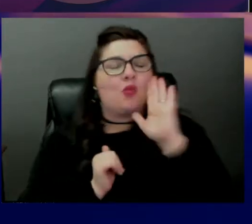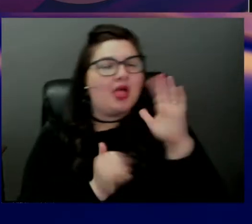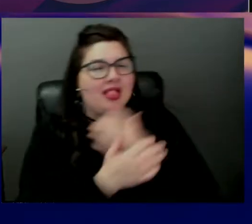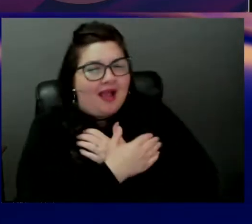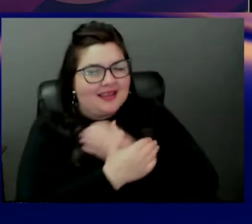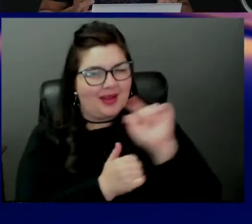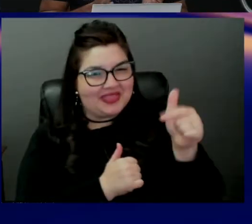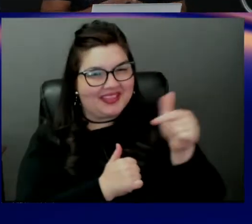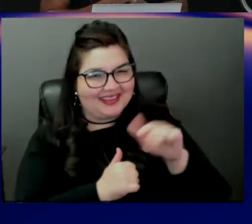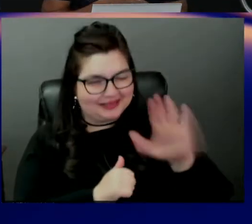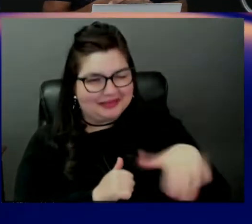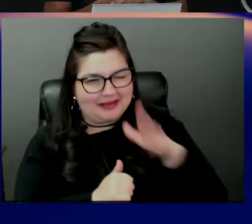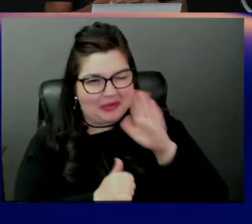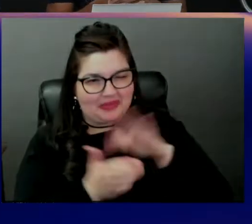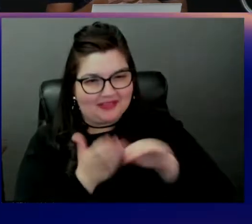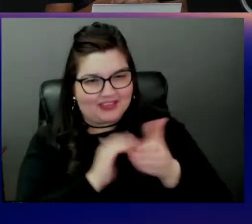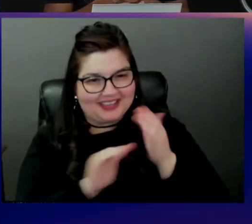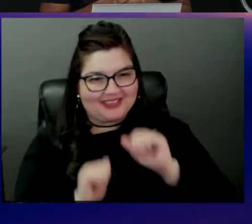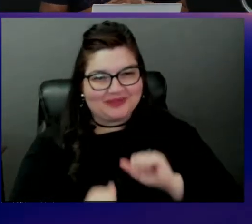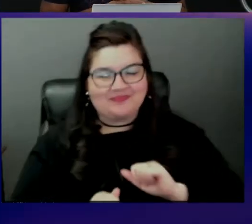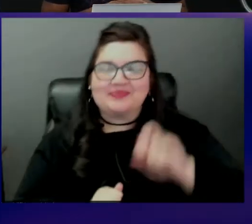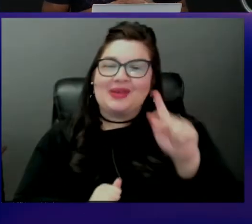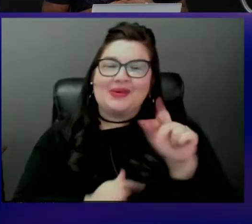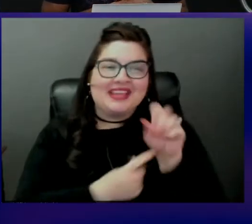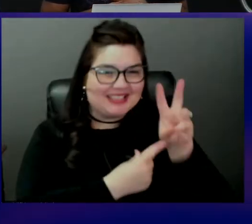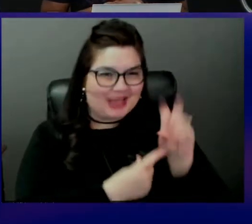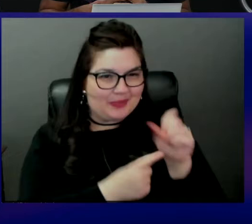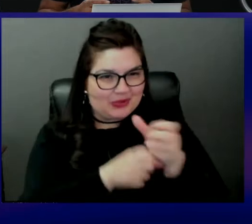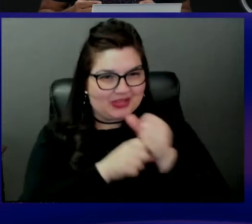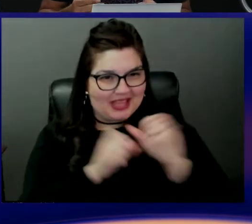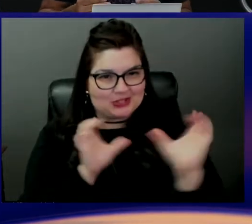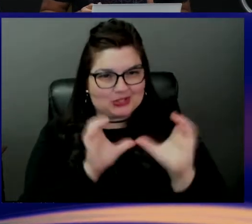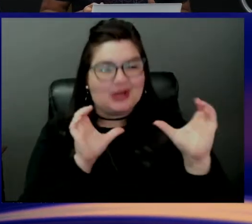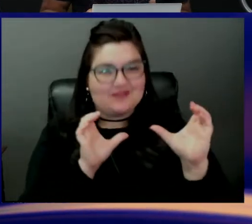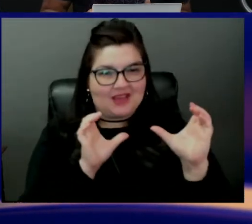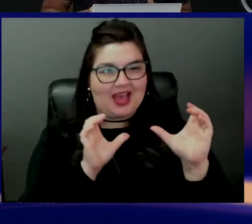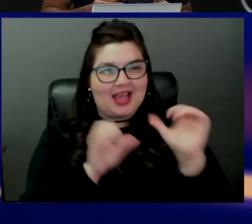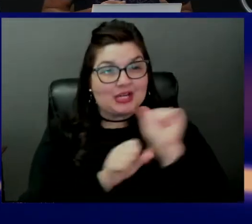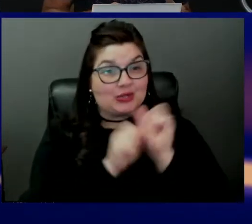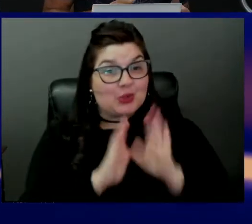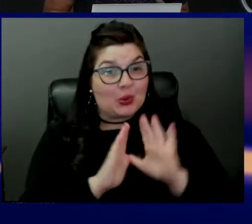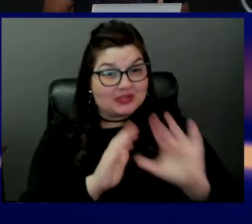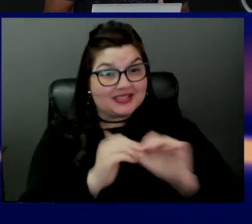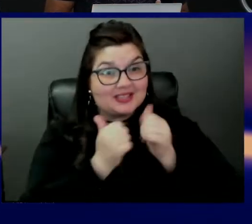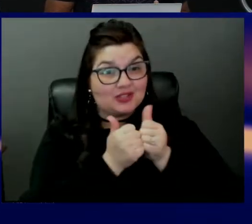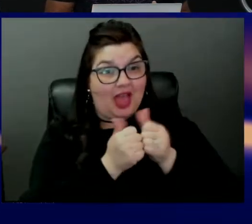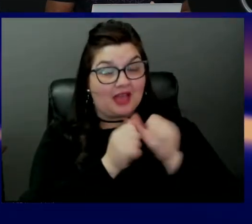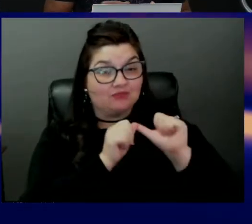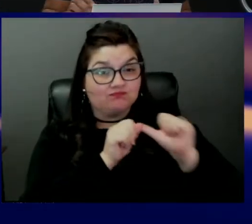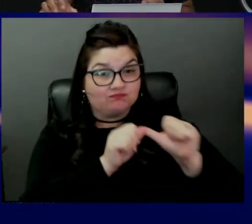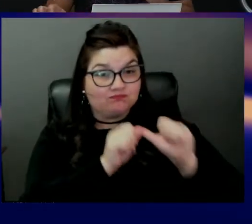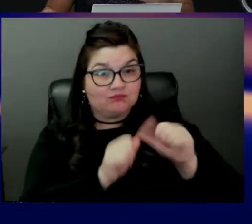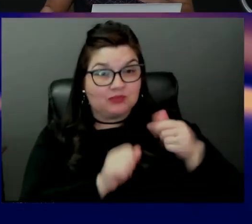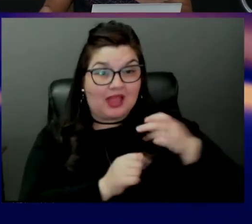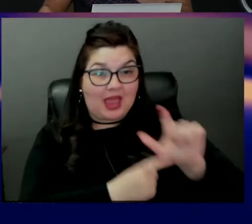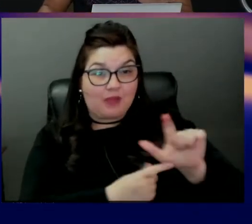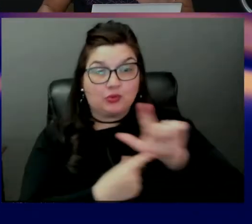So the get AWS Certified Associate Challenge is running until April 29th. So register today,